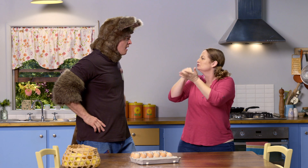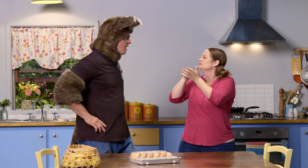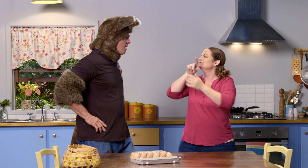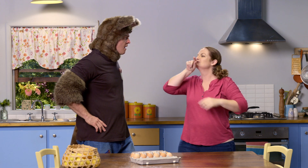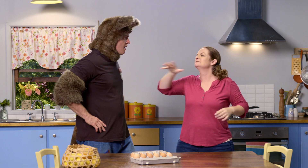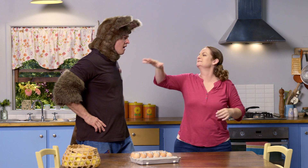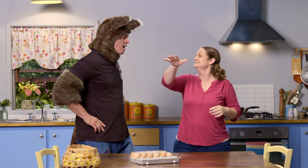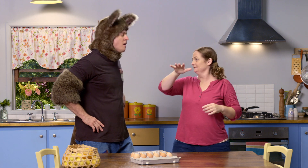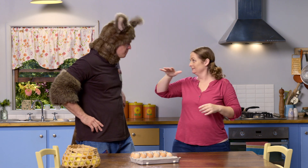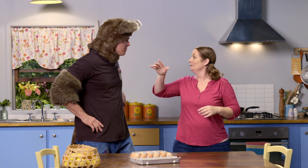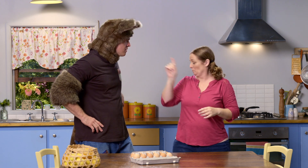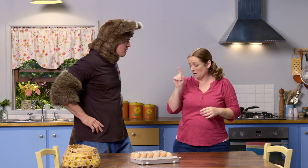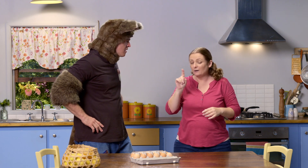lay eggs.